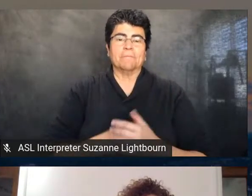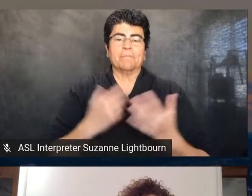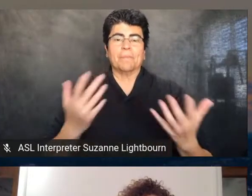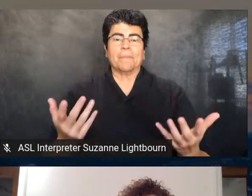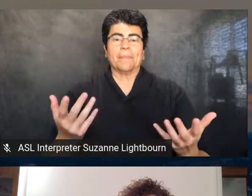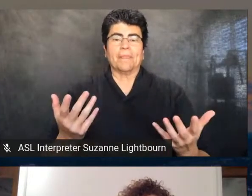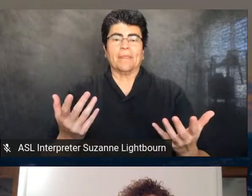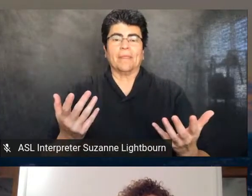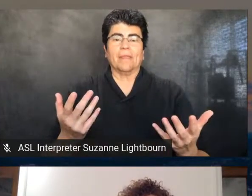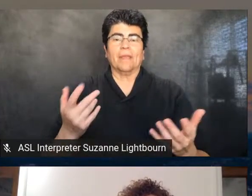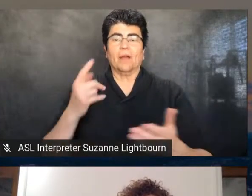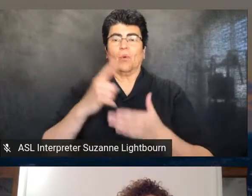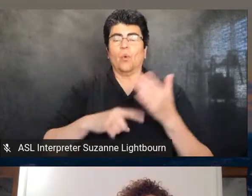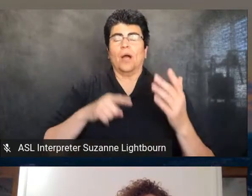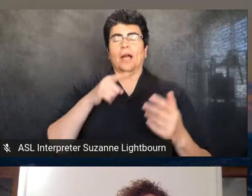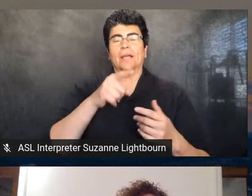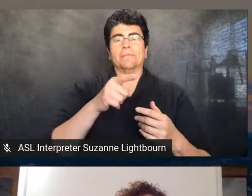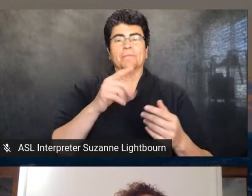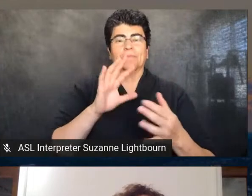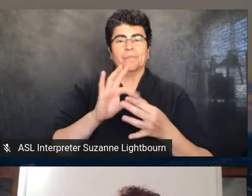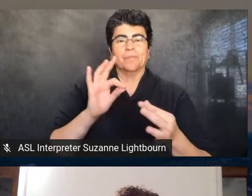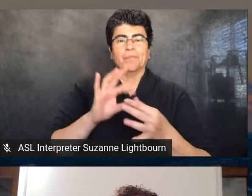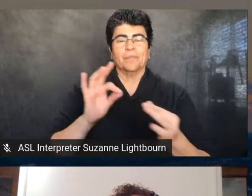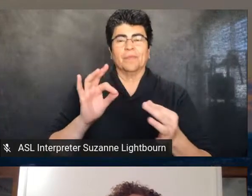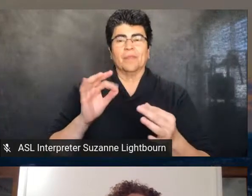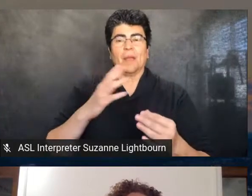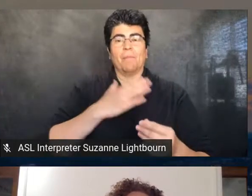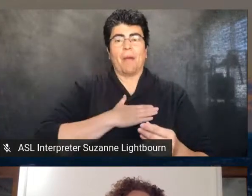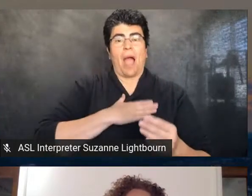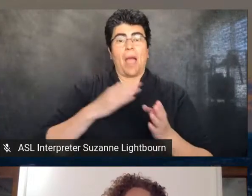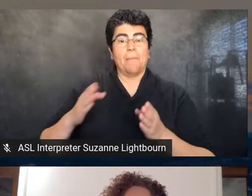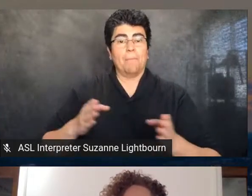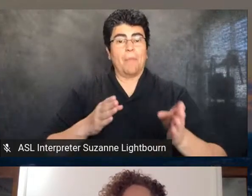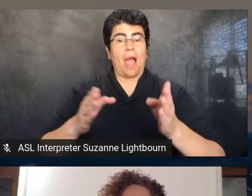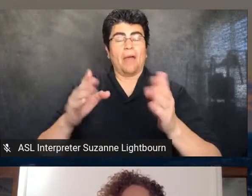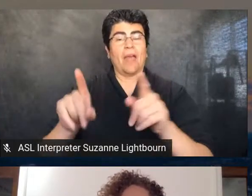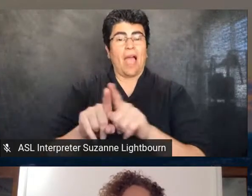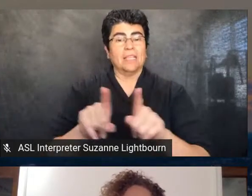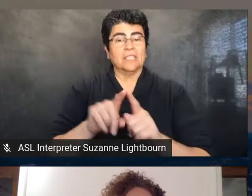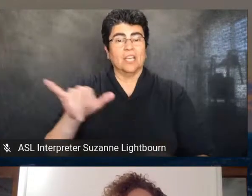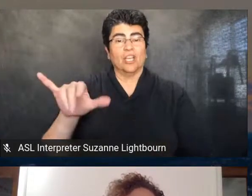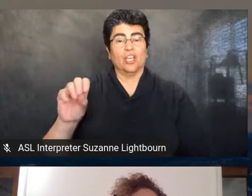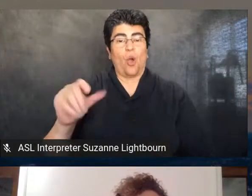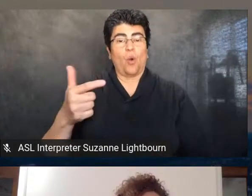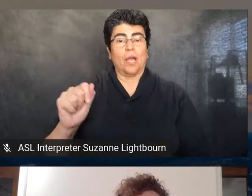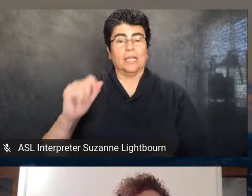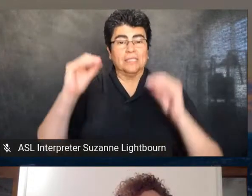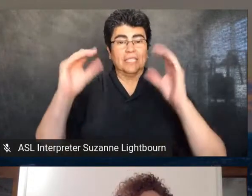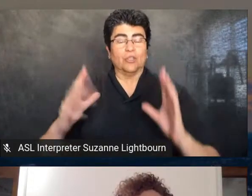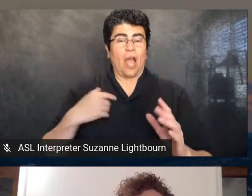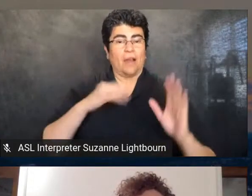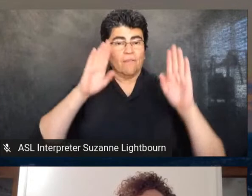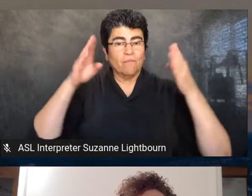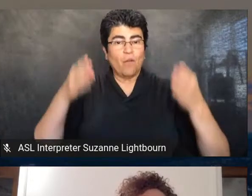what Gina's referring to is, my path has also been on a yoga teacher and someone who focuses on what we eat,